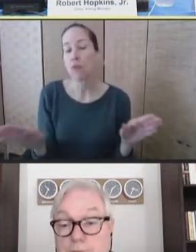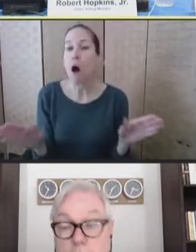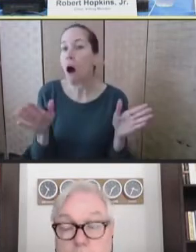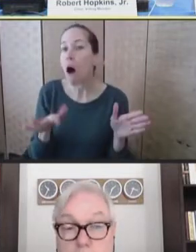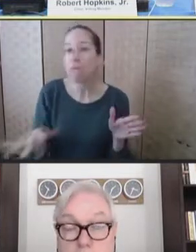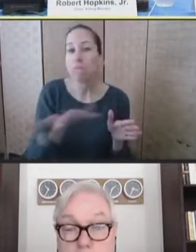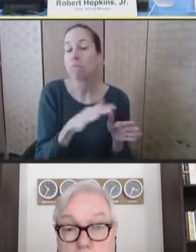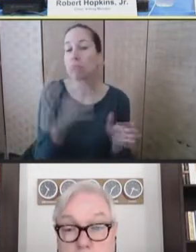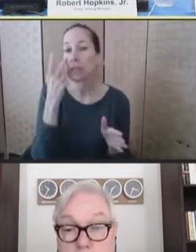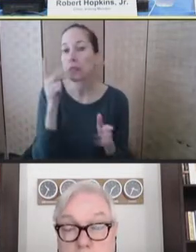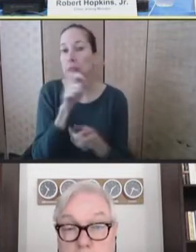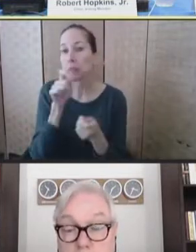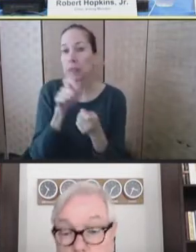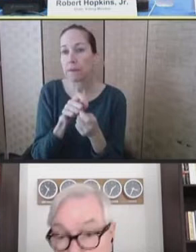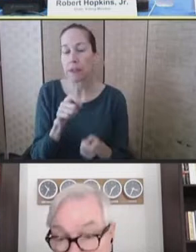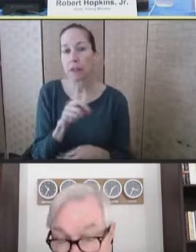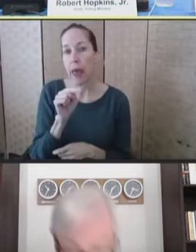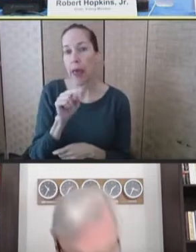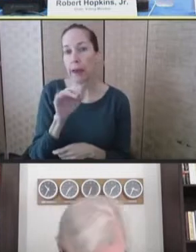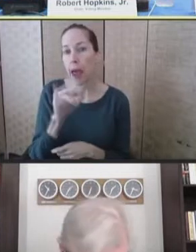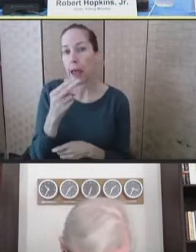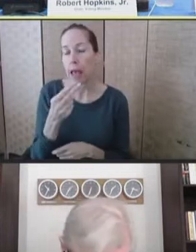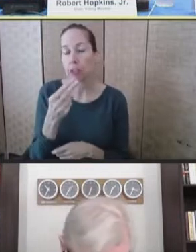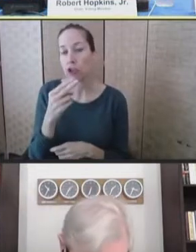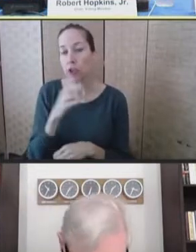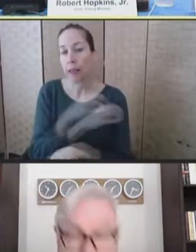at an NIH clinical trial and development.